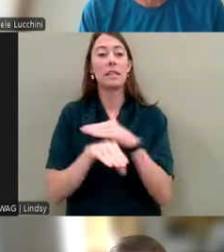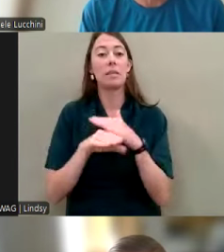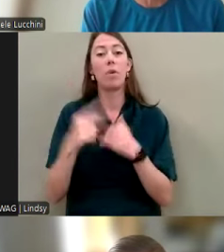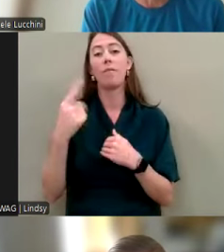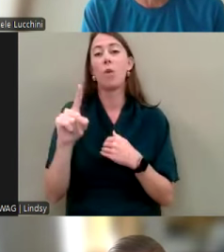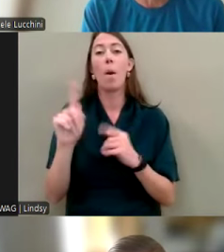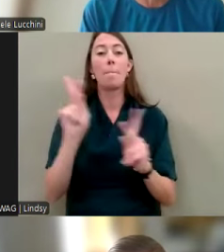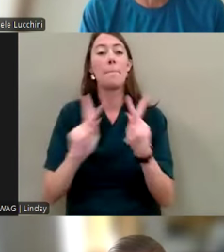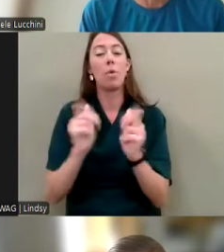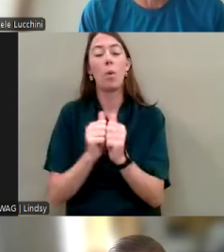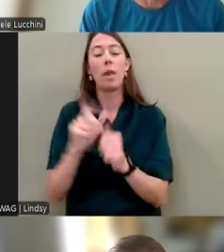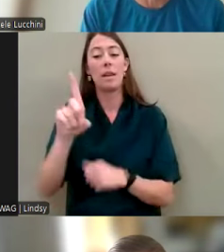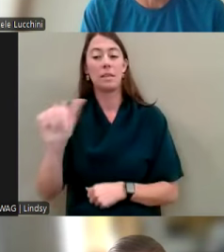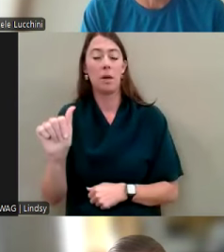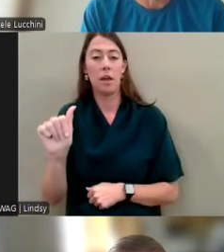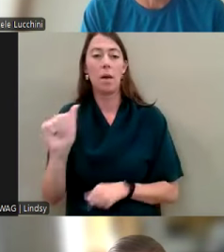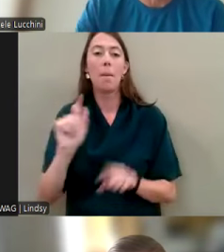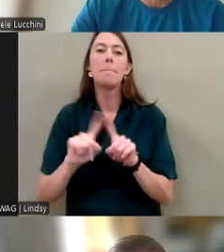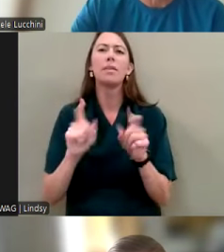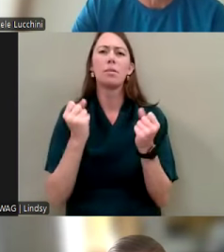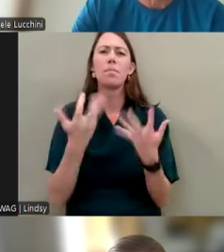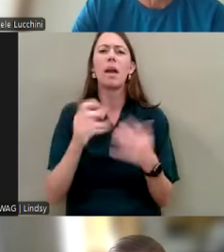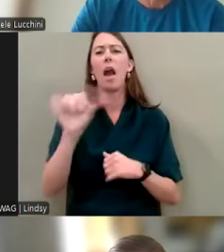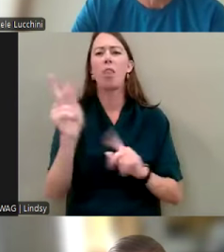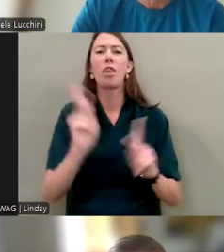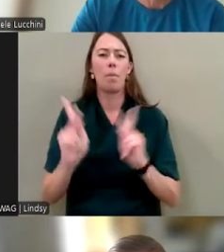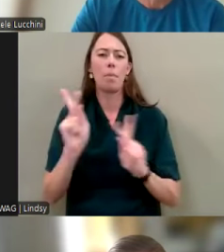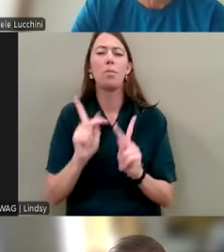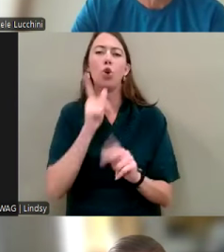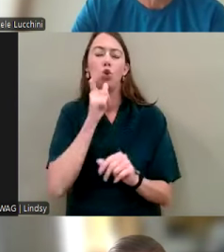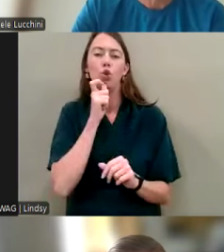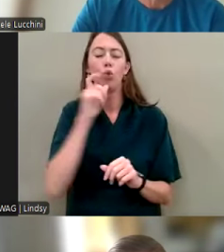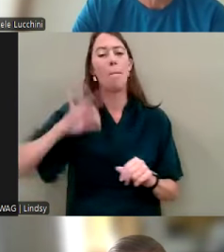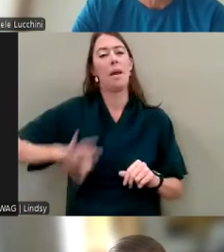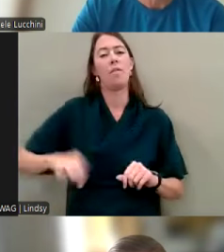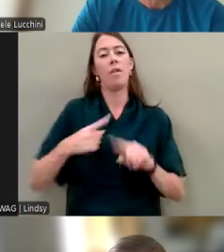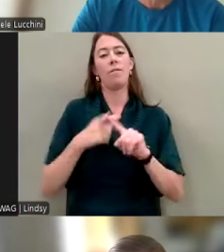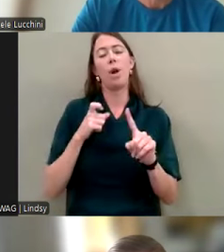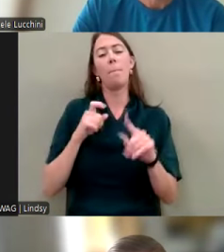by a much wider interpretation of it. Jeff, anything you would like to add?